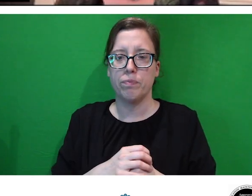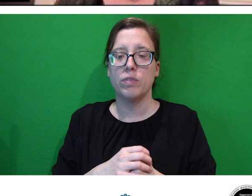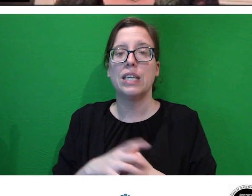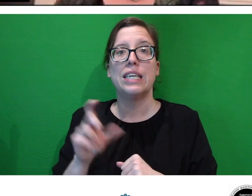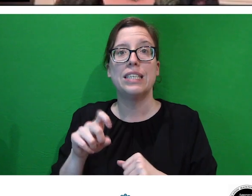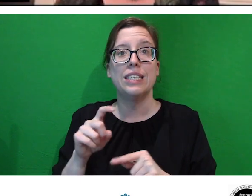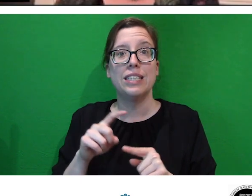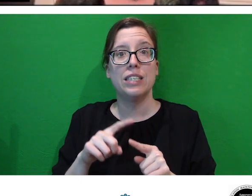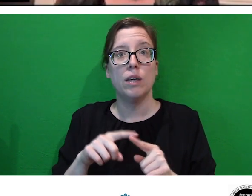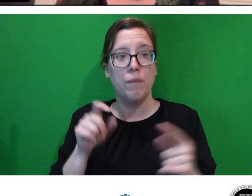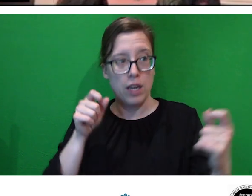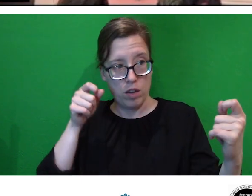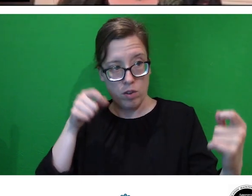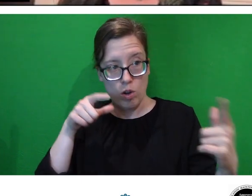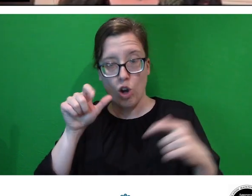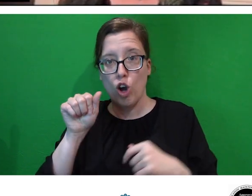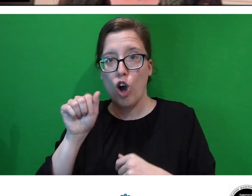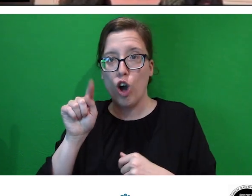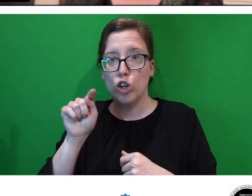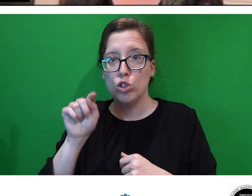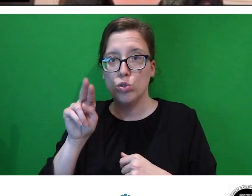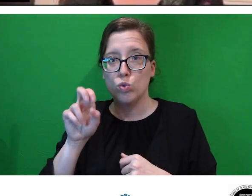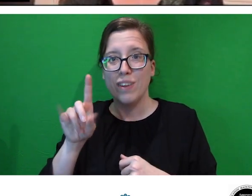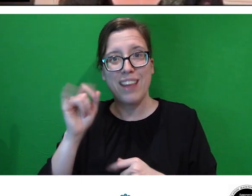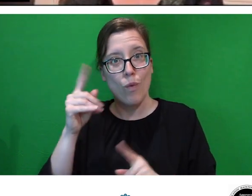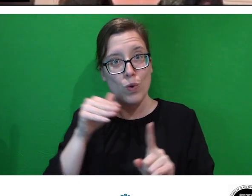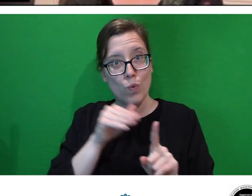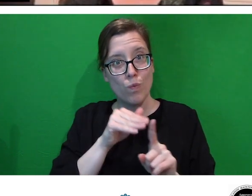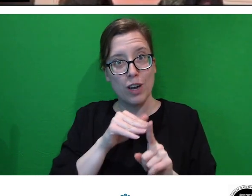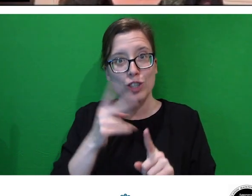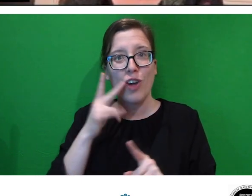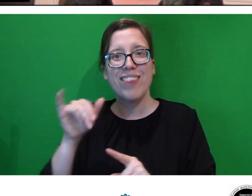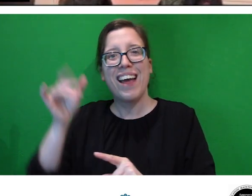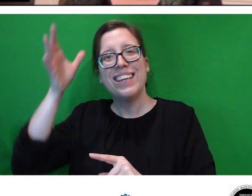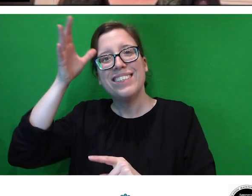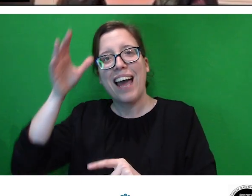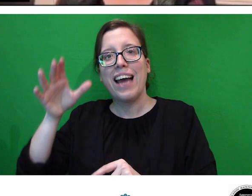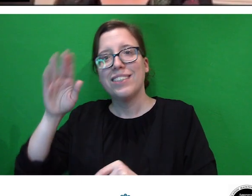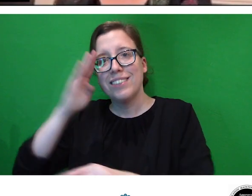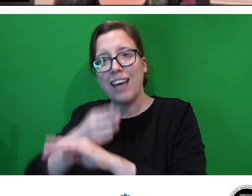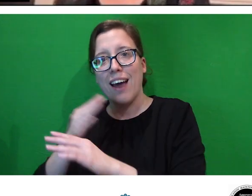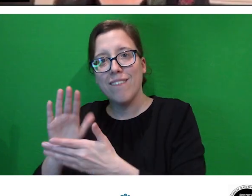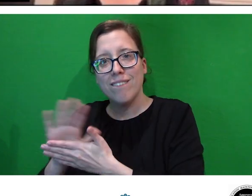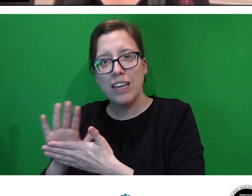they're communicating with you. [Lost my cursor.]